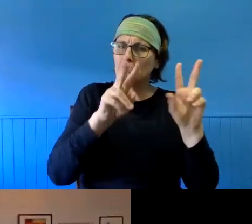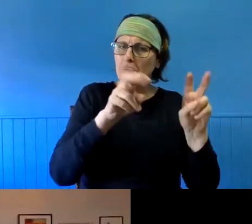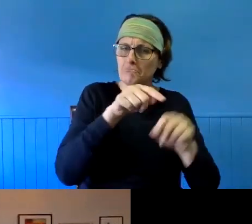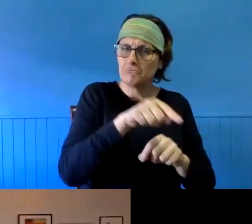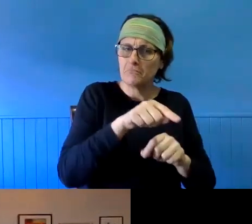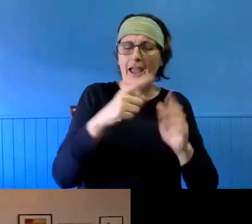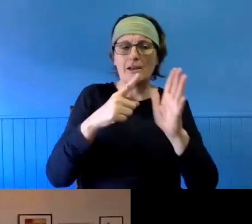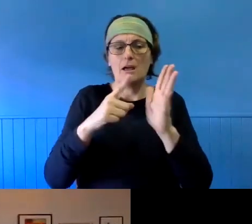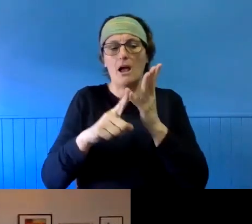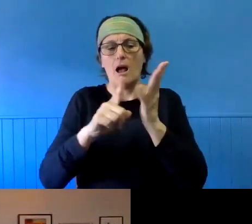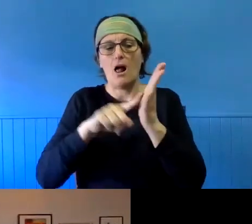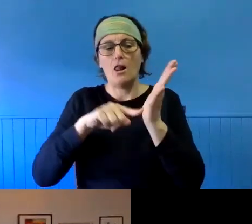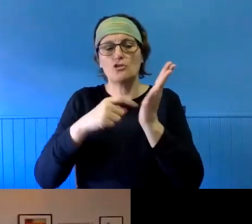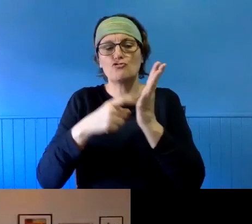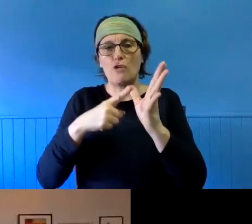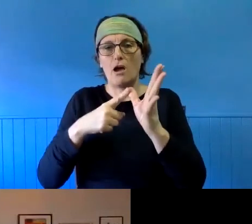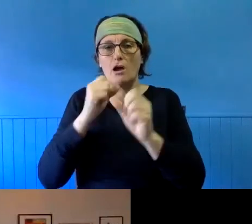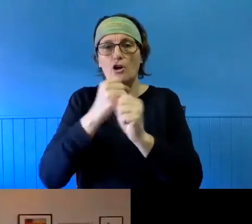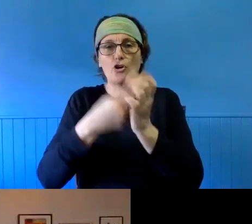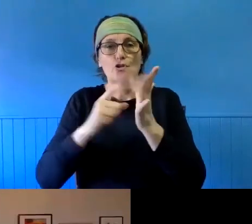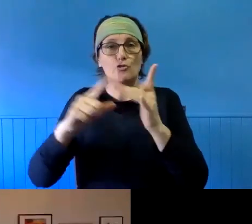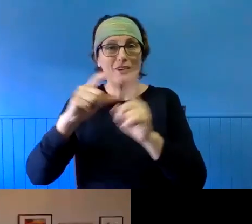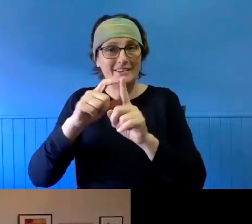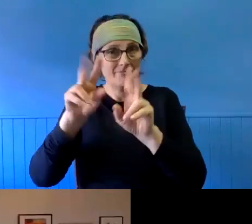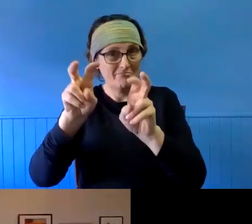and U-l-t-r-a-g-r-i-d.